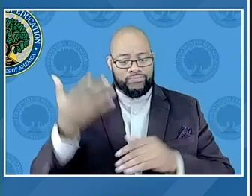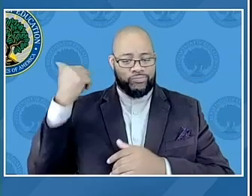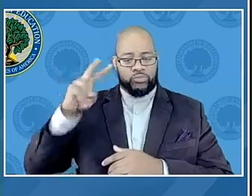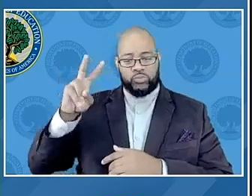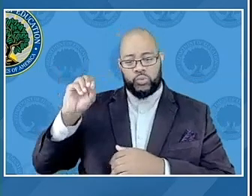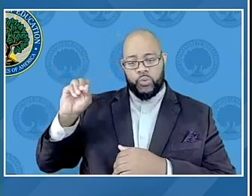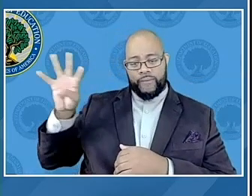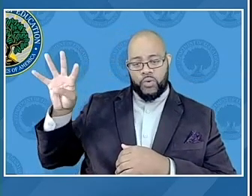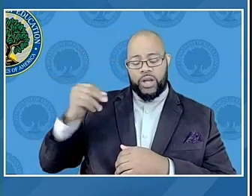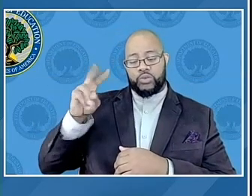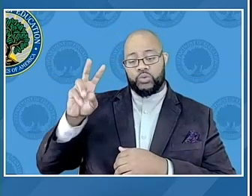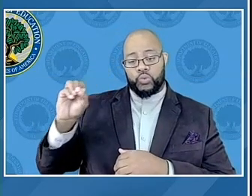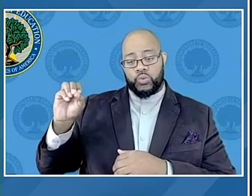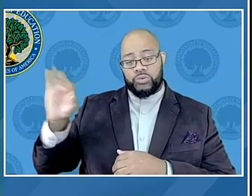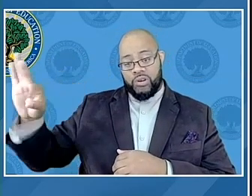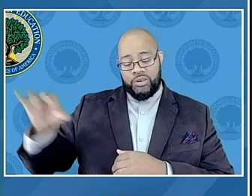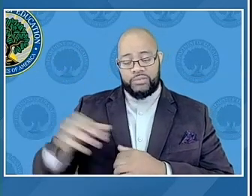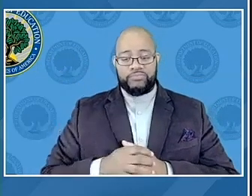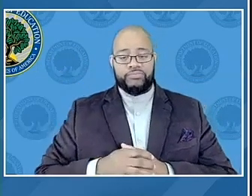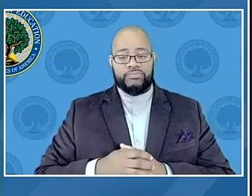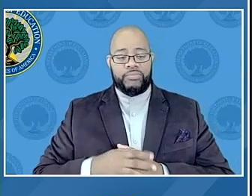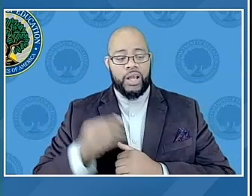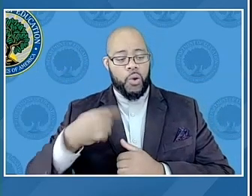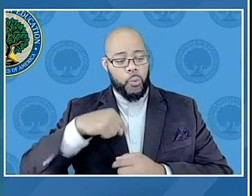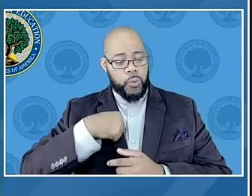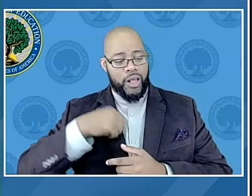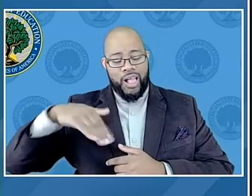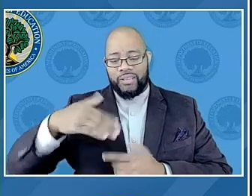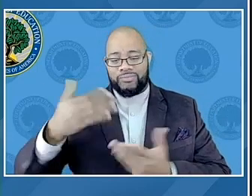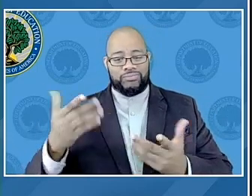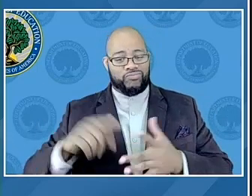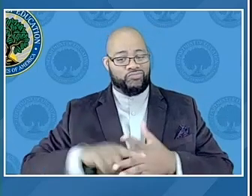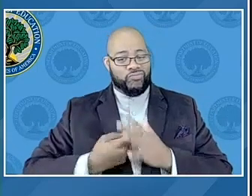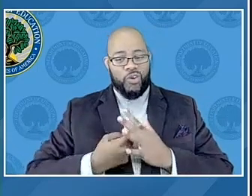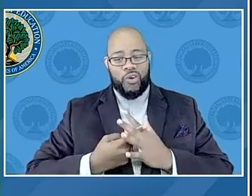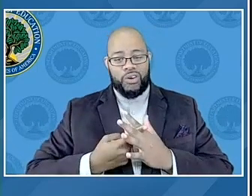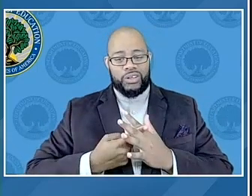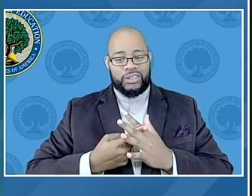2009, and we have not even started to climb out of this hole.